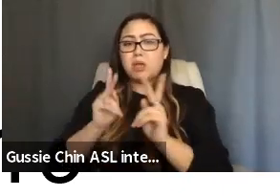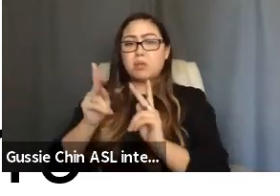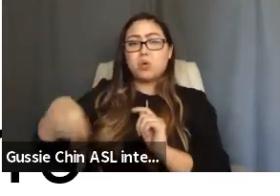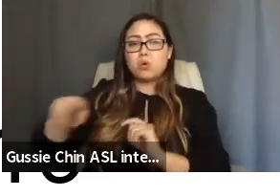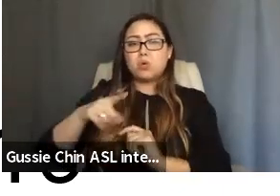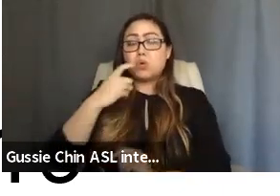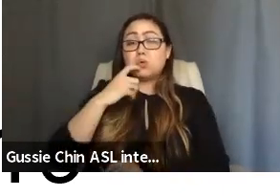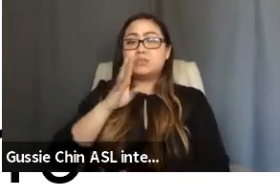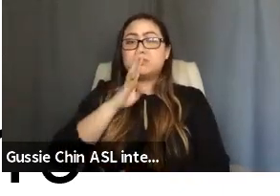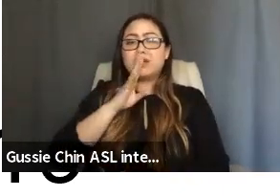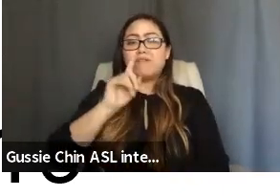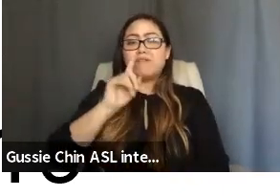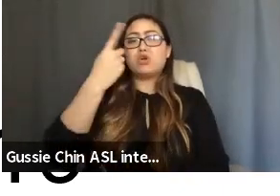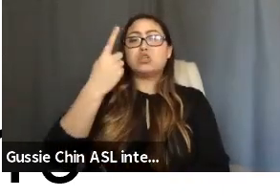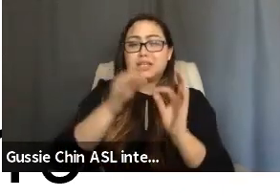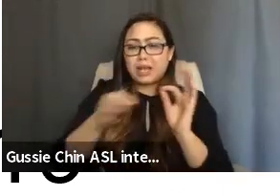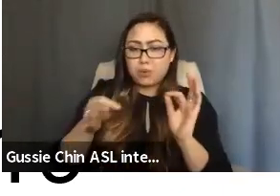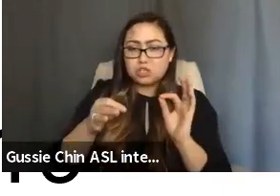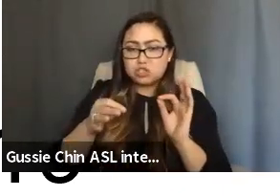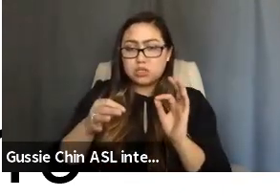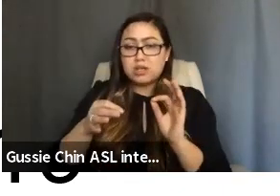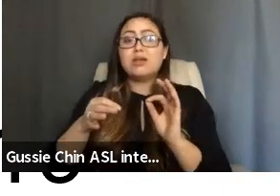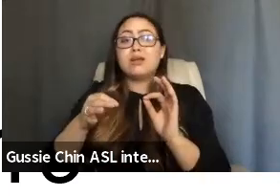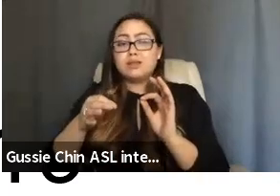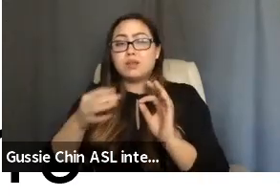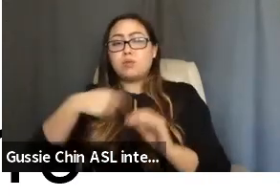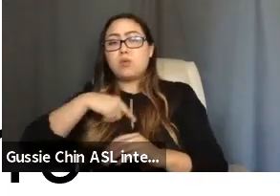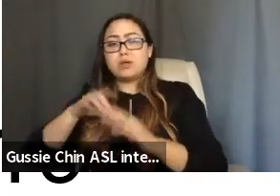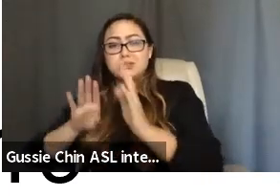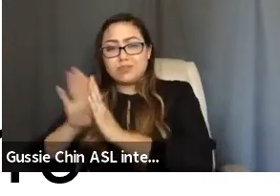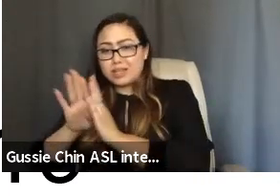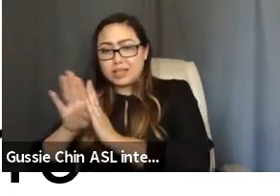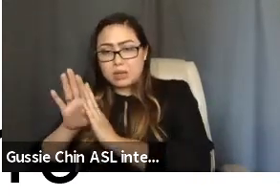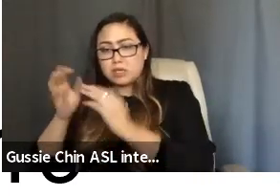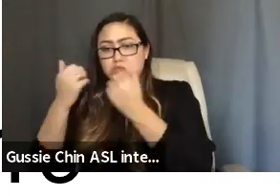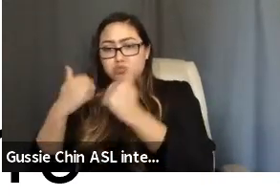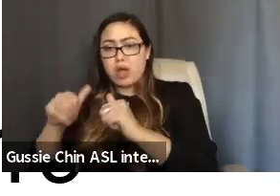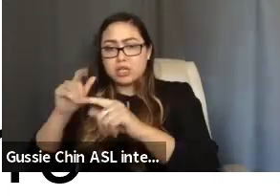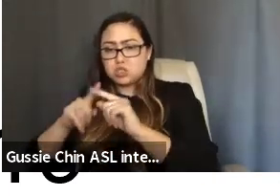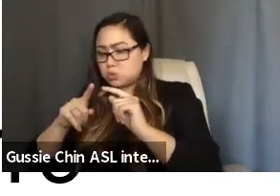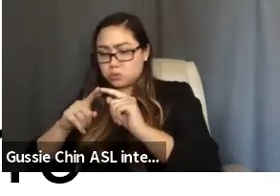and as we're developing the emergency response interpreter, we identified that we have a great